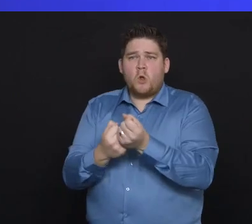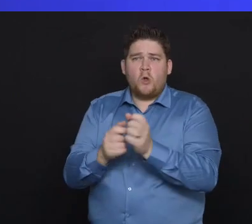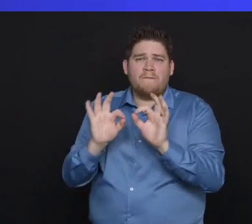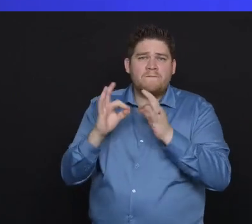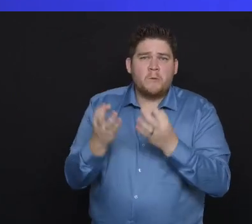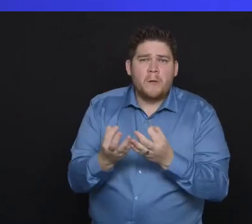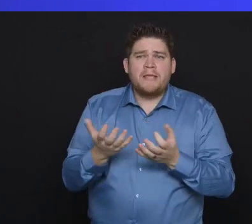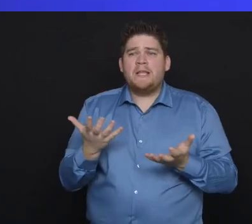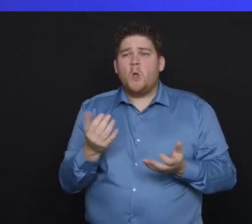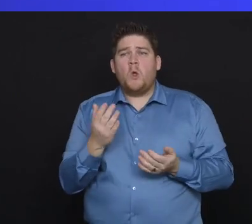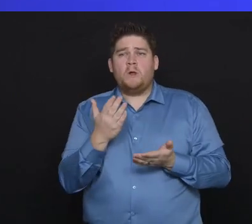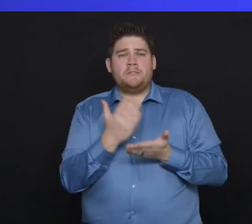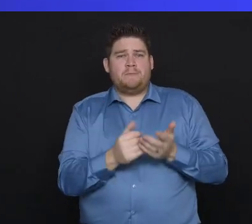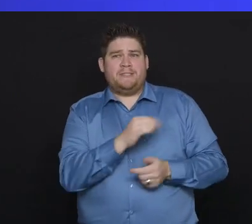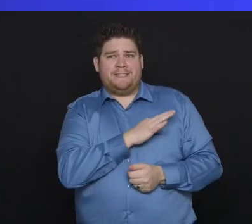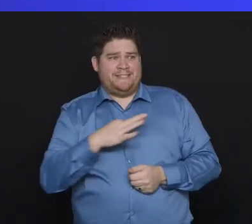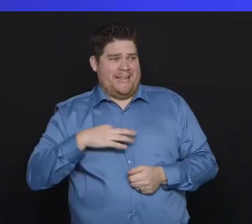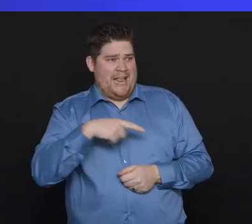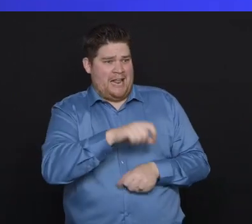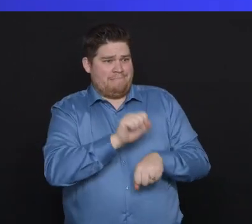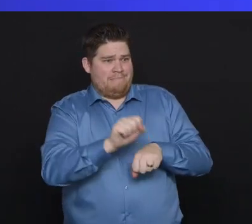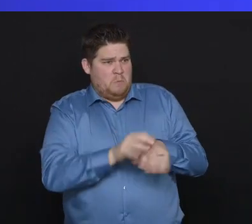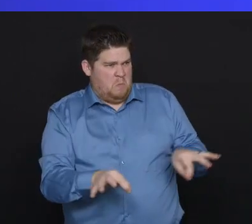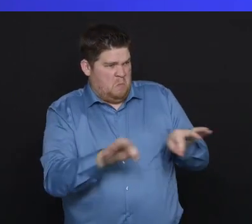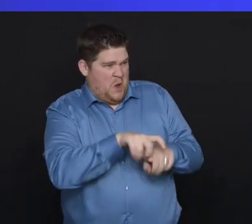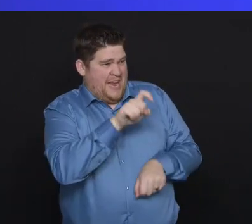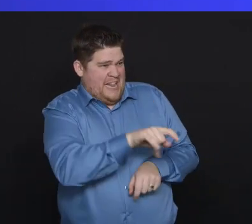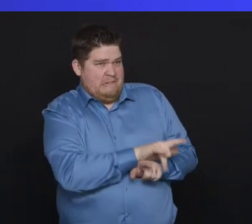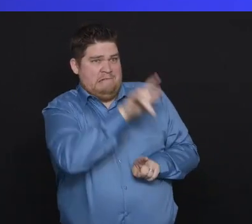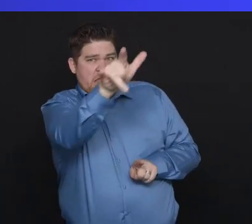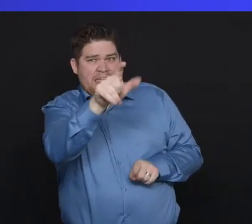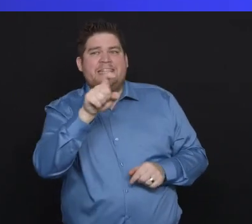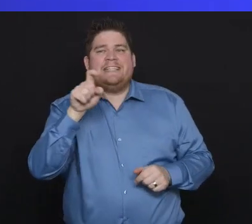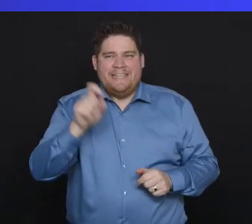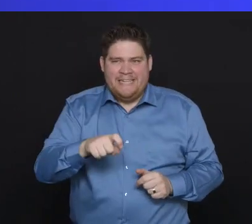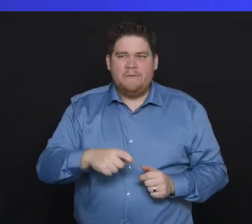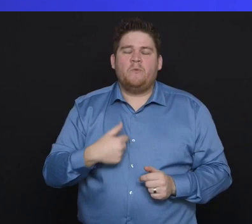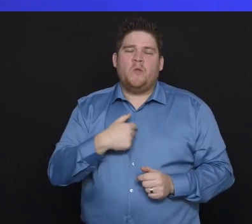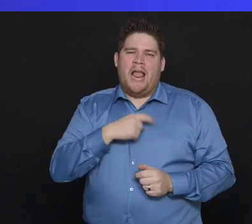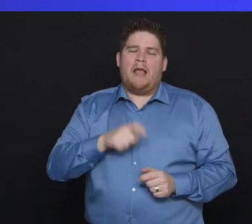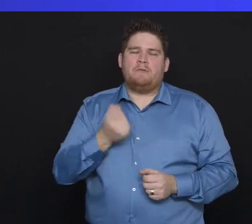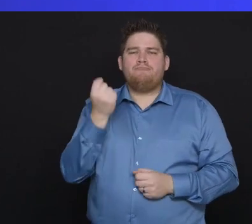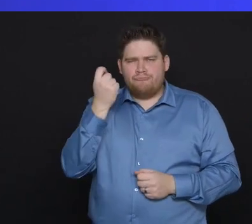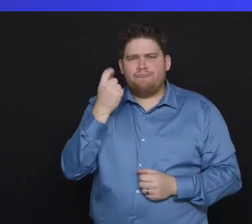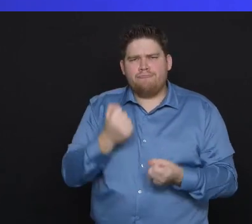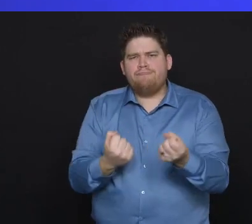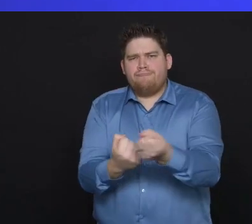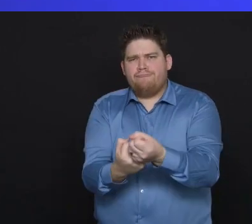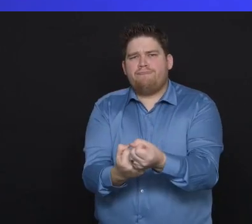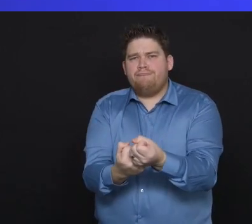people and do that. If there is nonessential